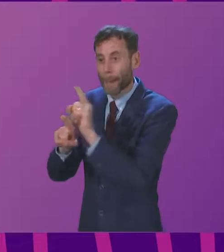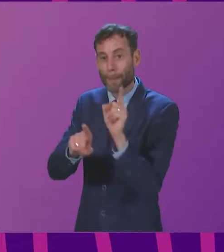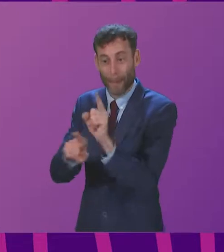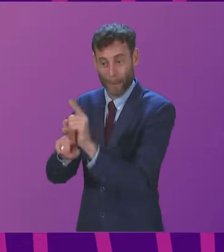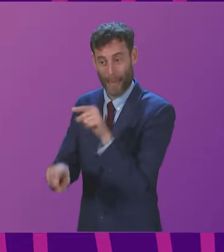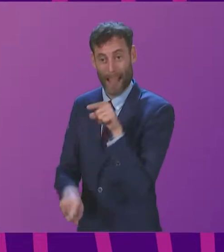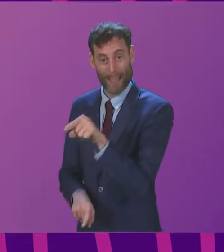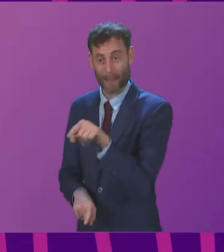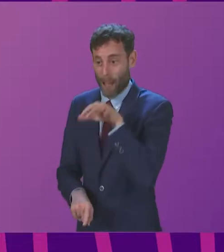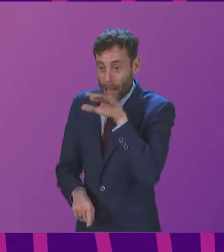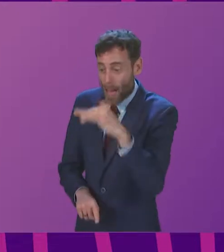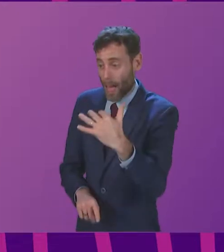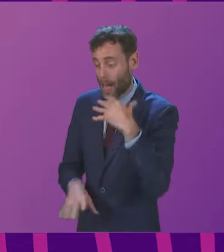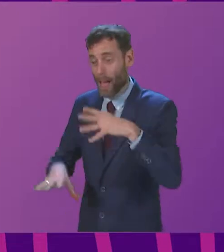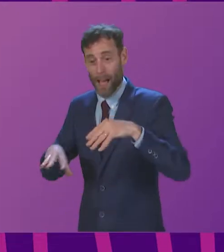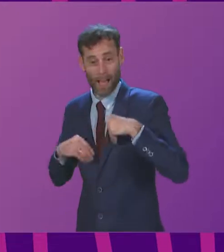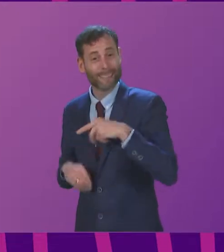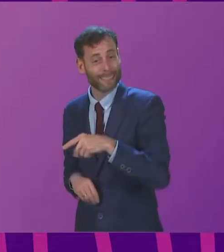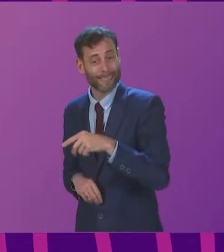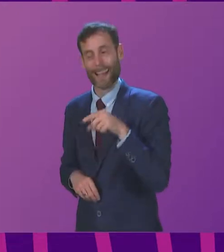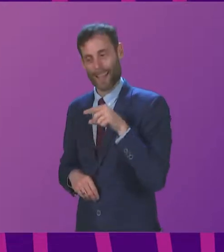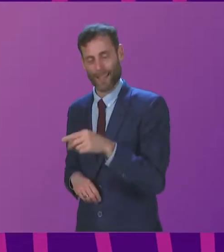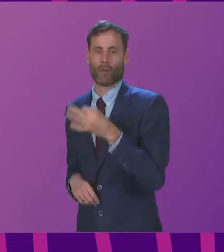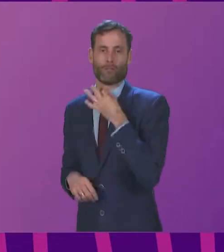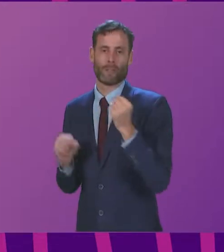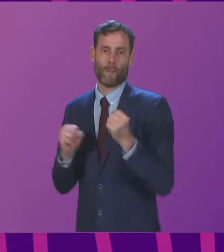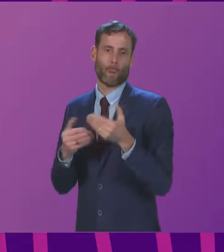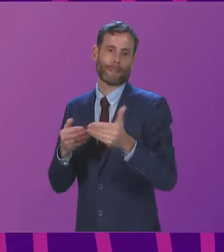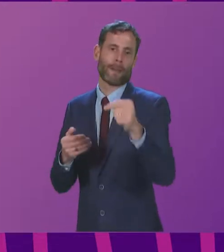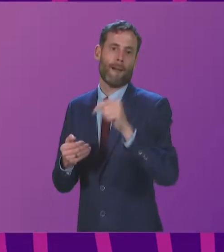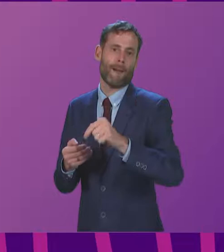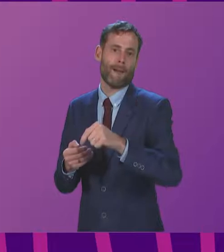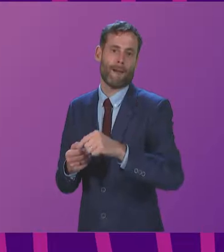into winter, that will create an increased risk of transmission. The virus transmits,